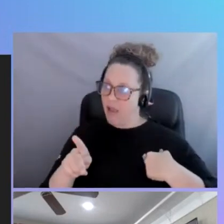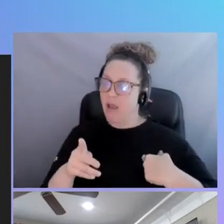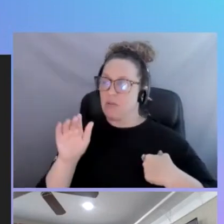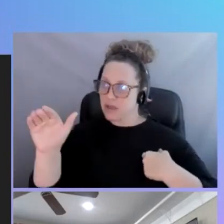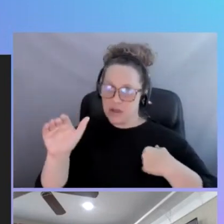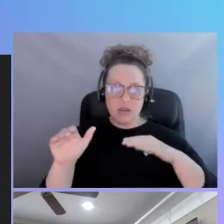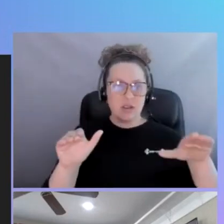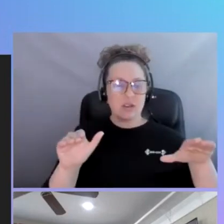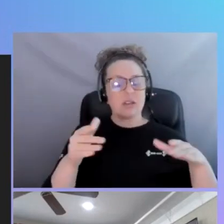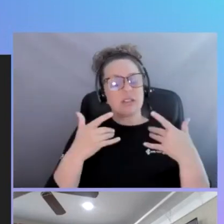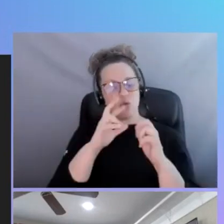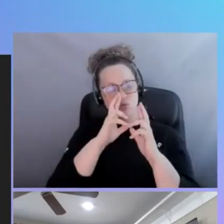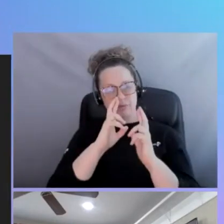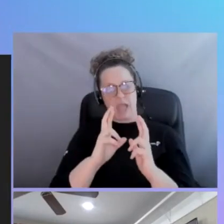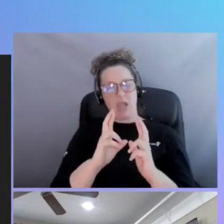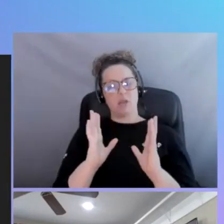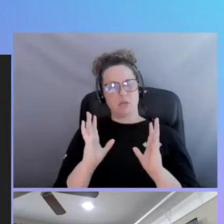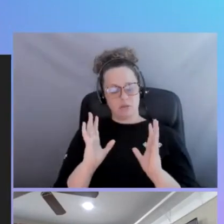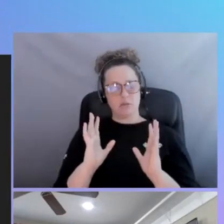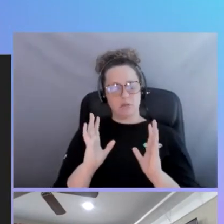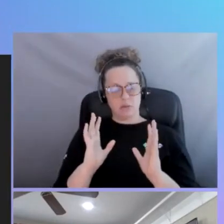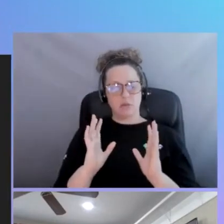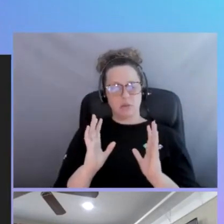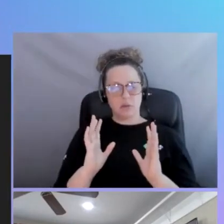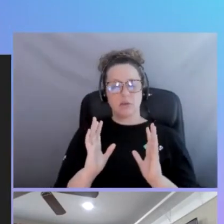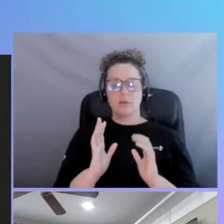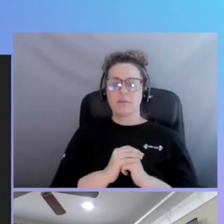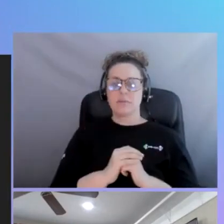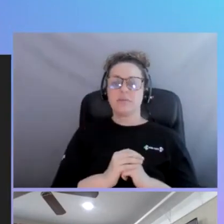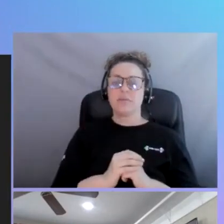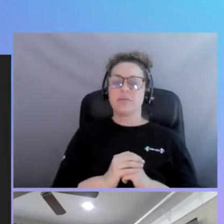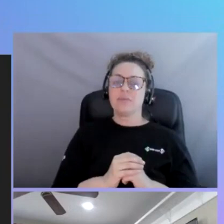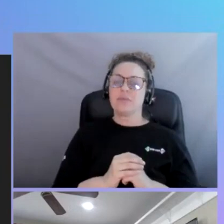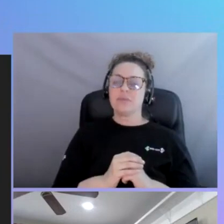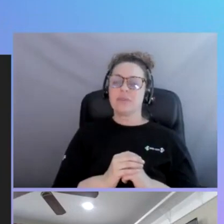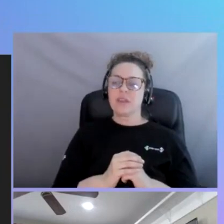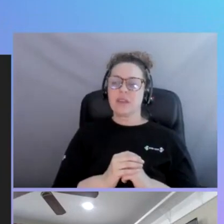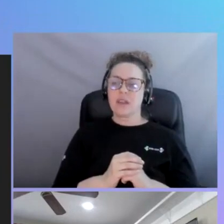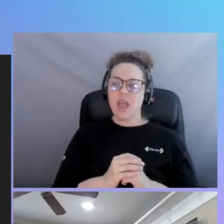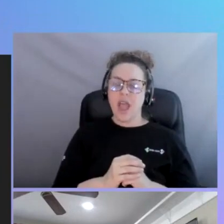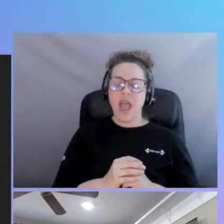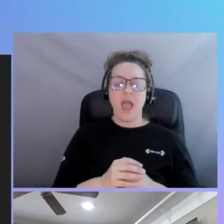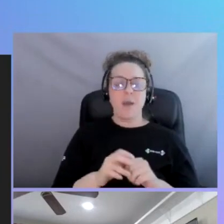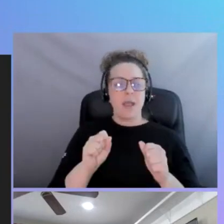uh, you've got to be able to get around and talk to lots of